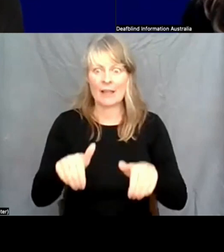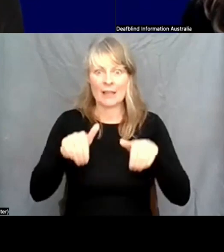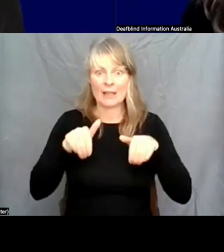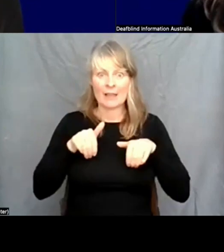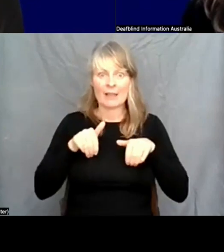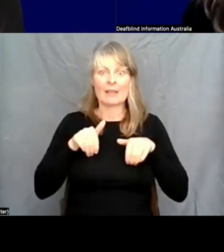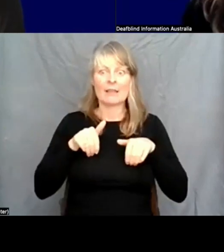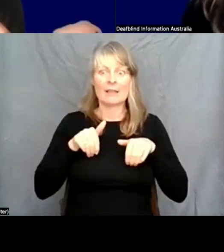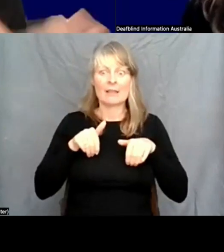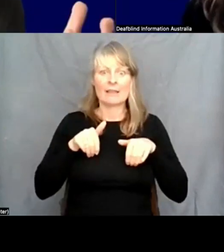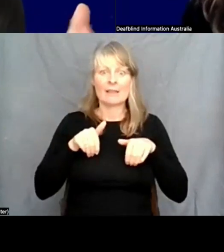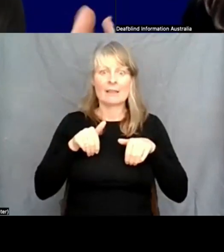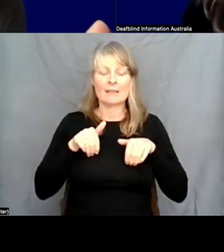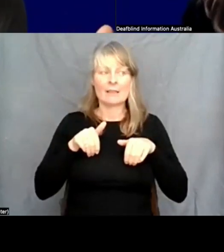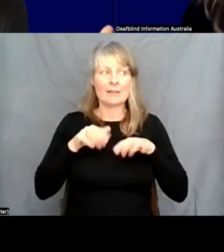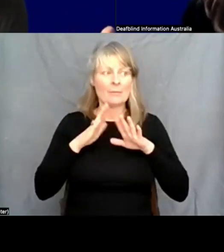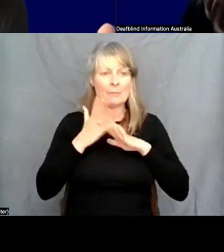Then actually who are we...